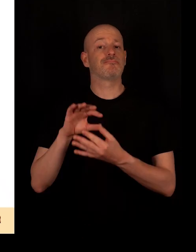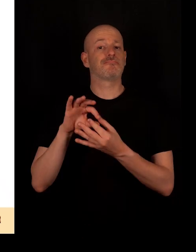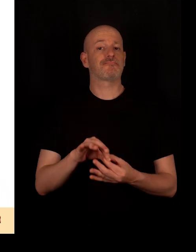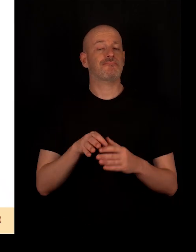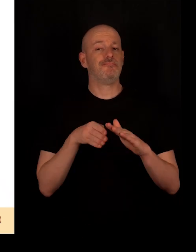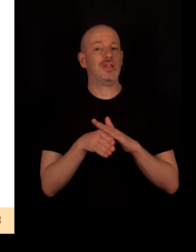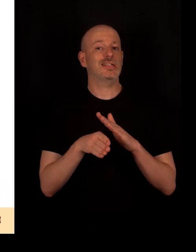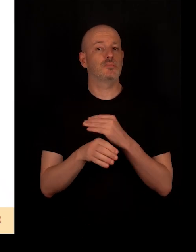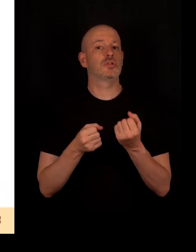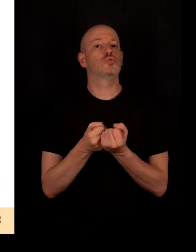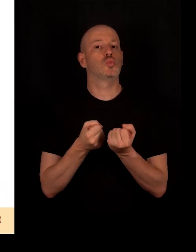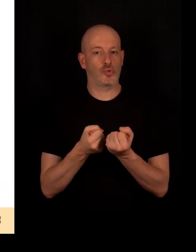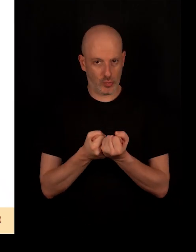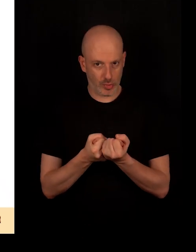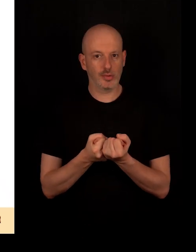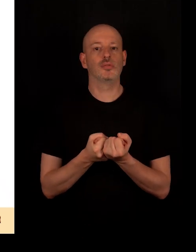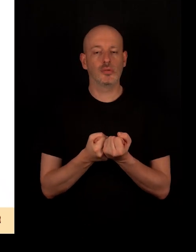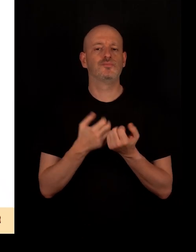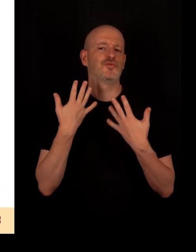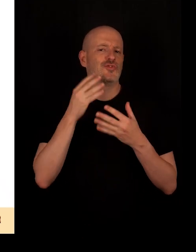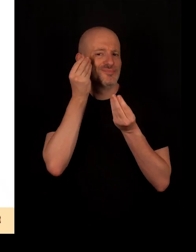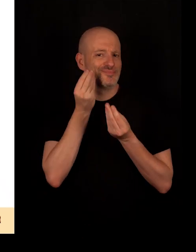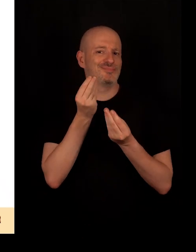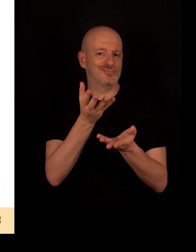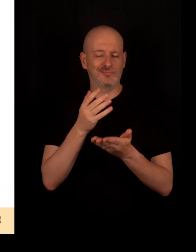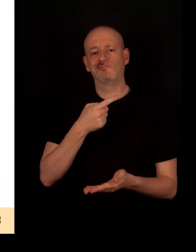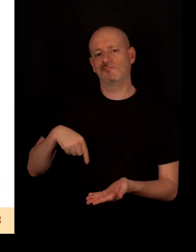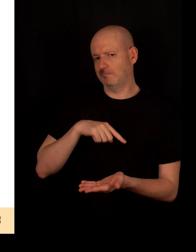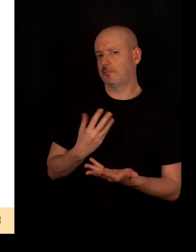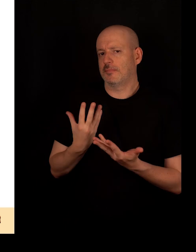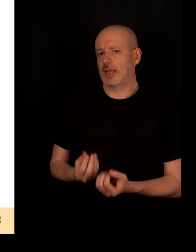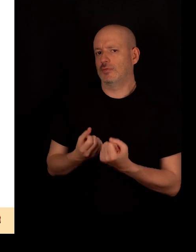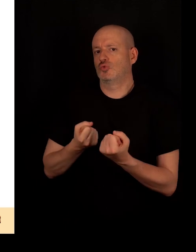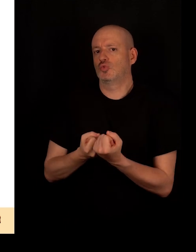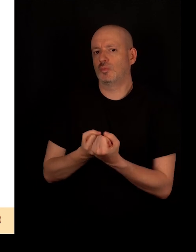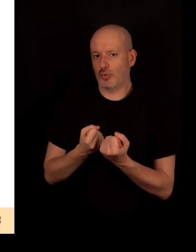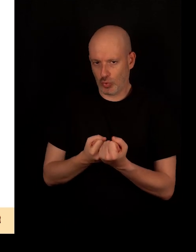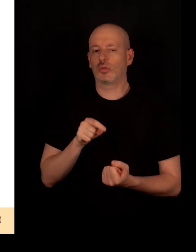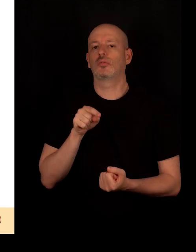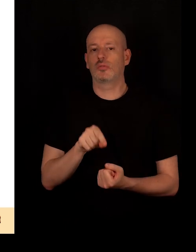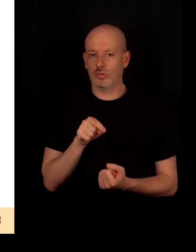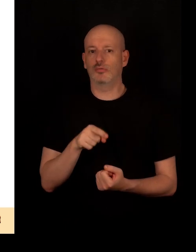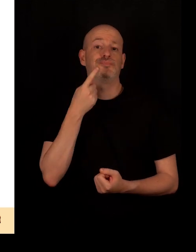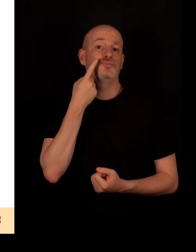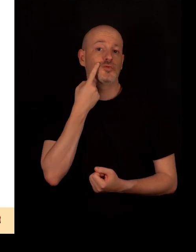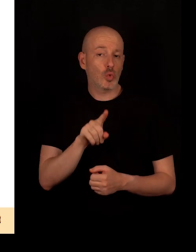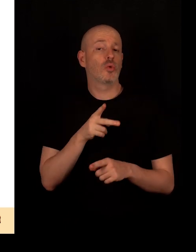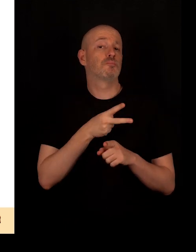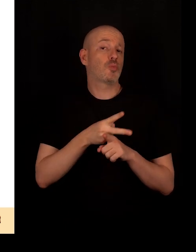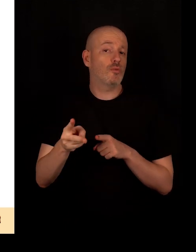When it comes to accessibility support. We already mentioned that we provide support